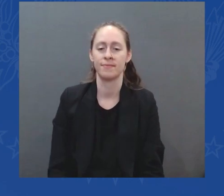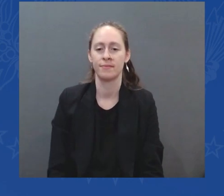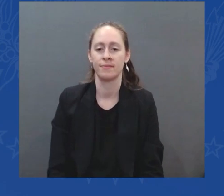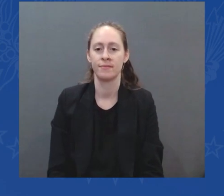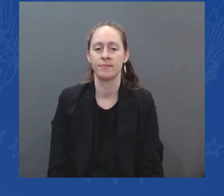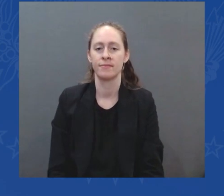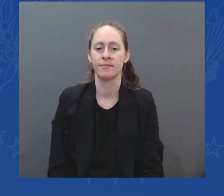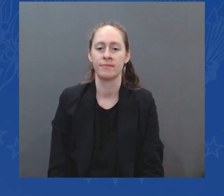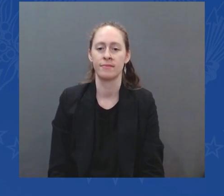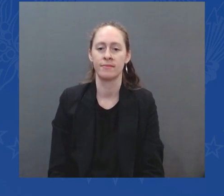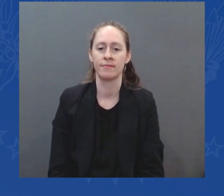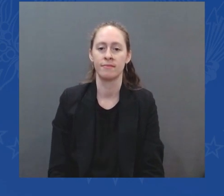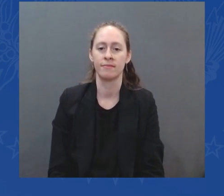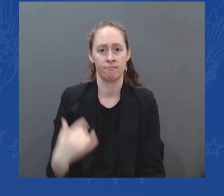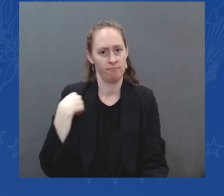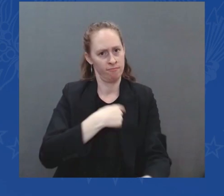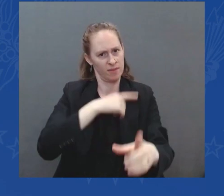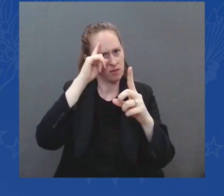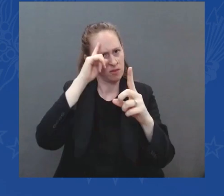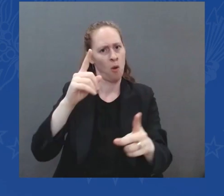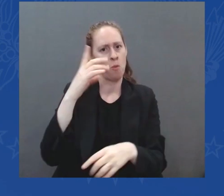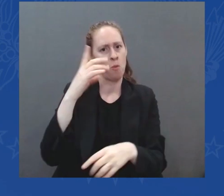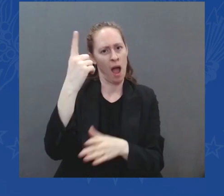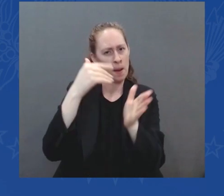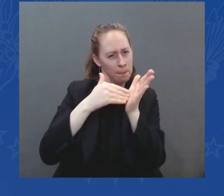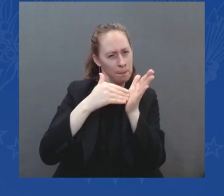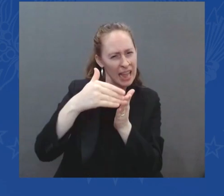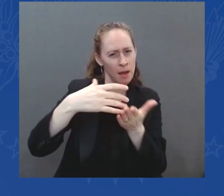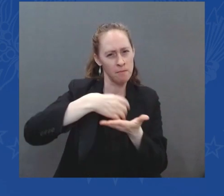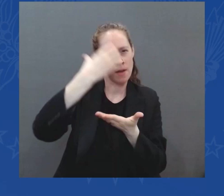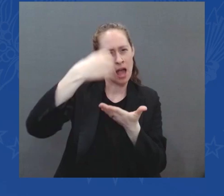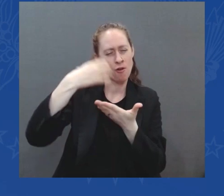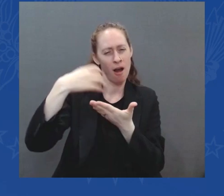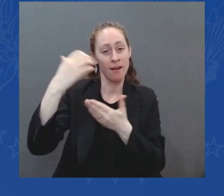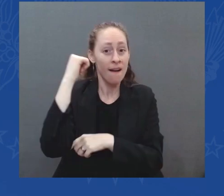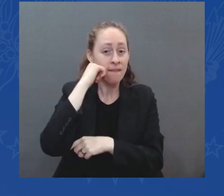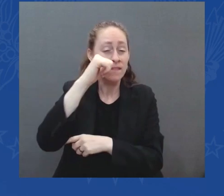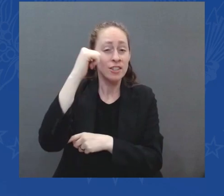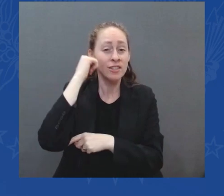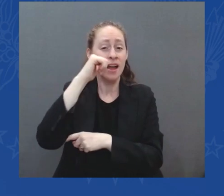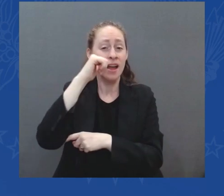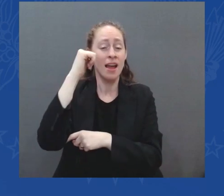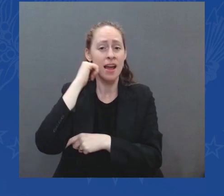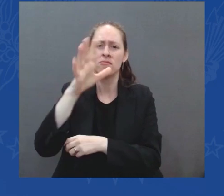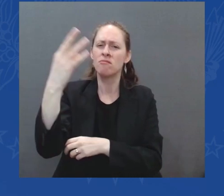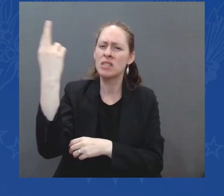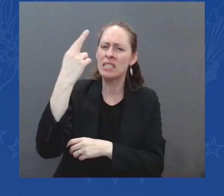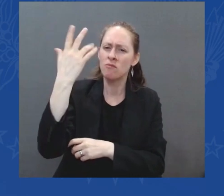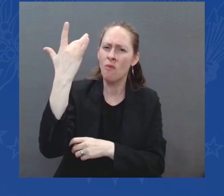to weaponize his energy resources against American families, and families and democracies around the world.